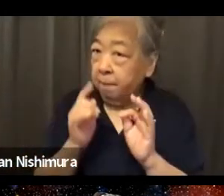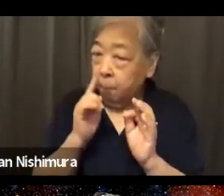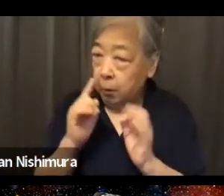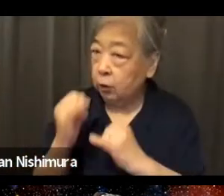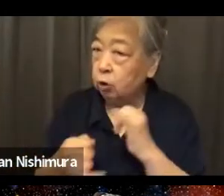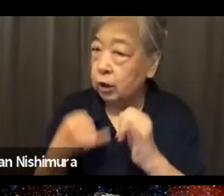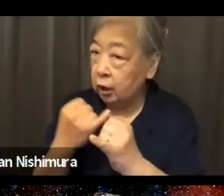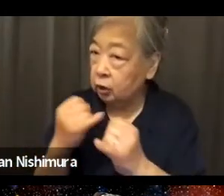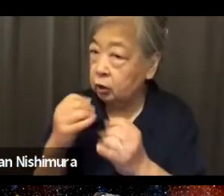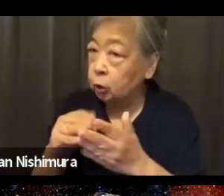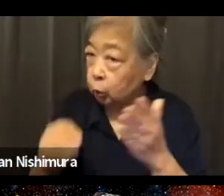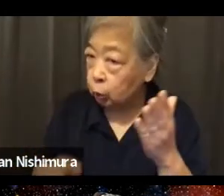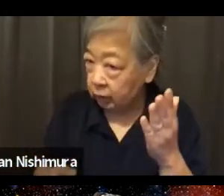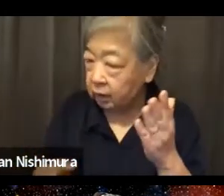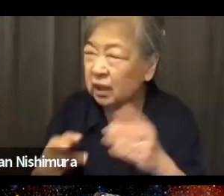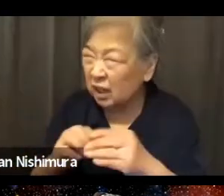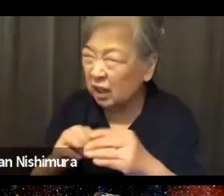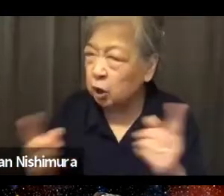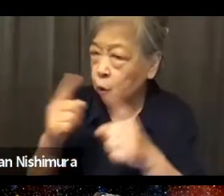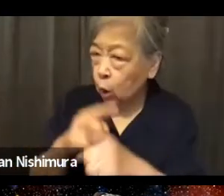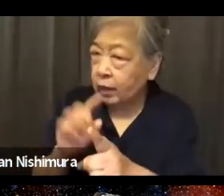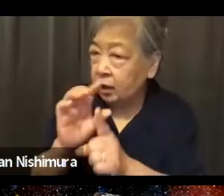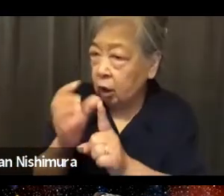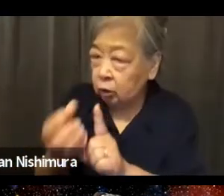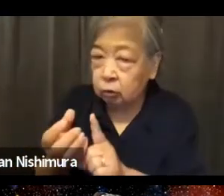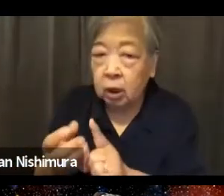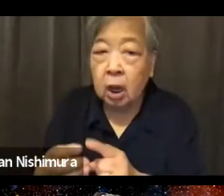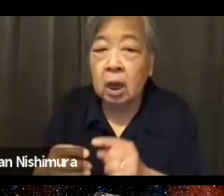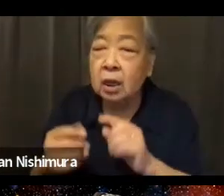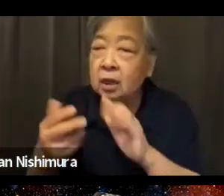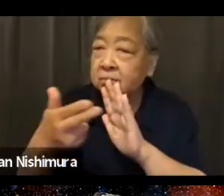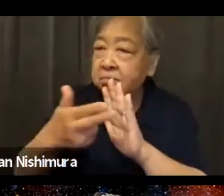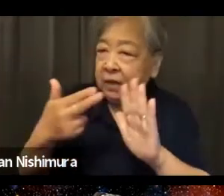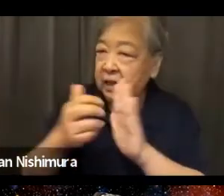cross cultural communication is destigmatizing help seeking.